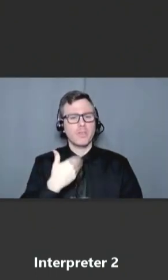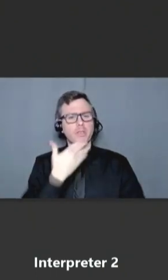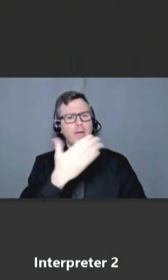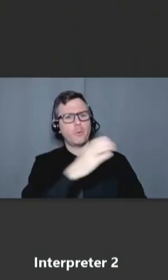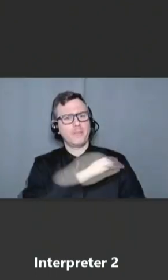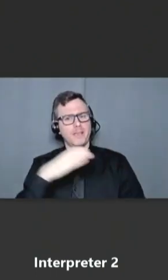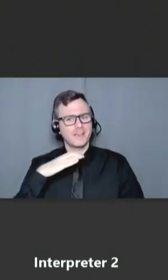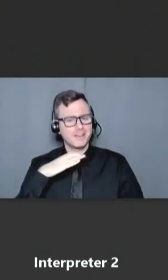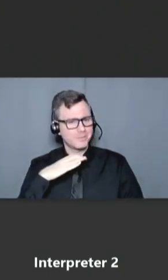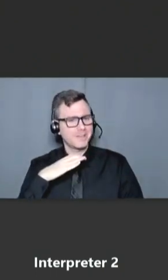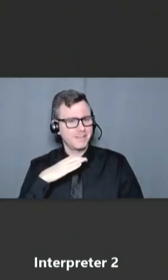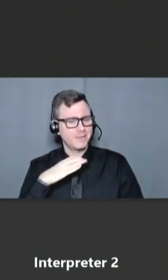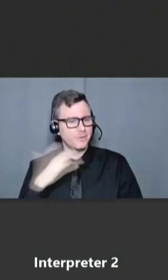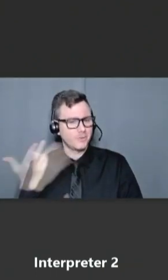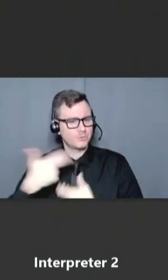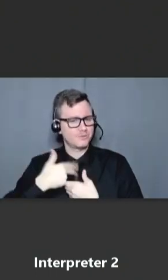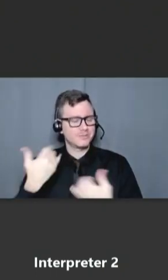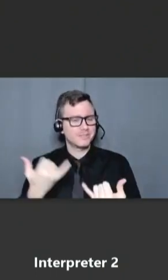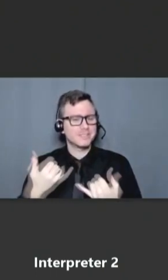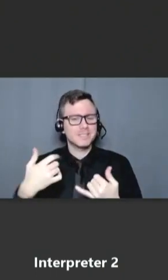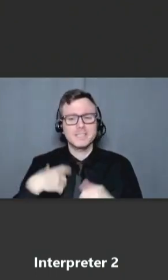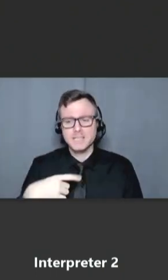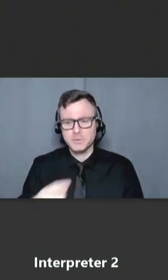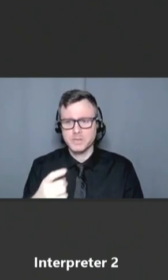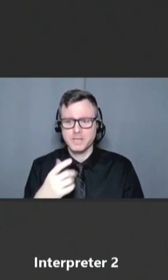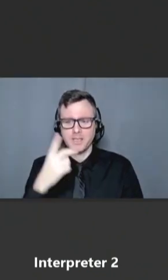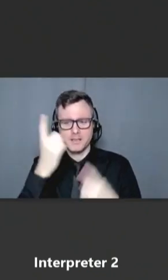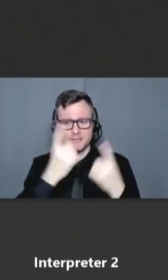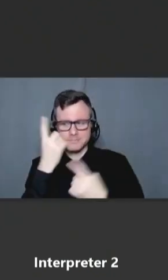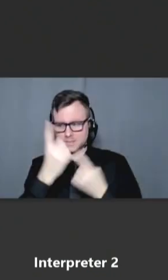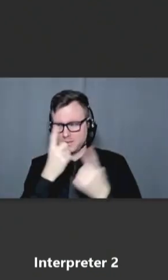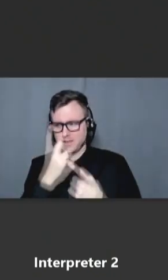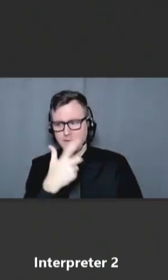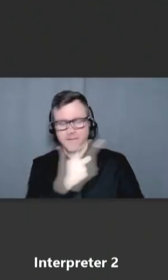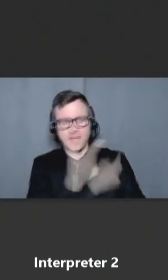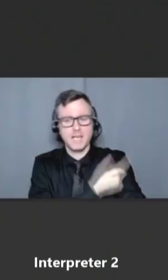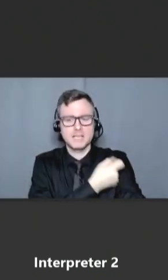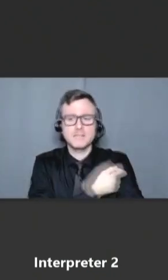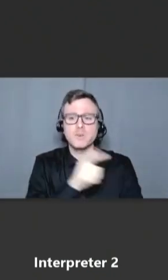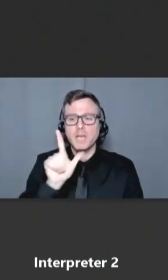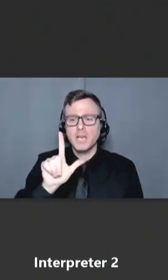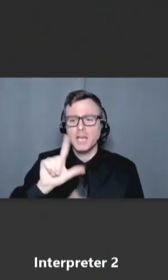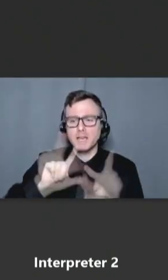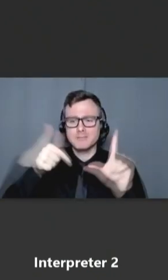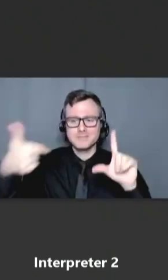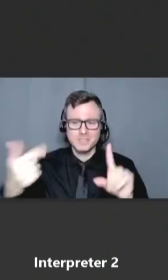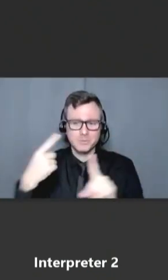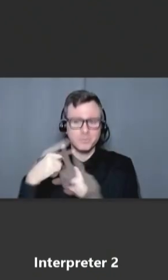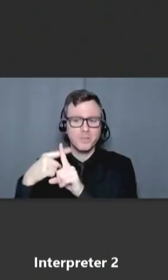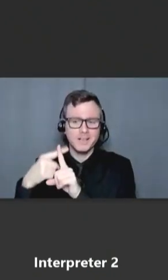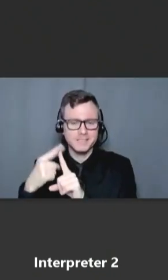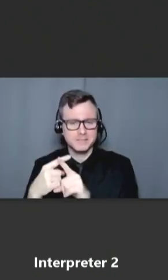panel and for considering the vaccination needs of the LGBTQ+ population. My name,